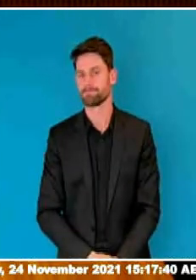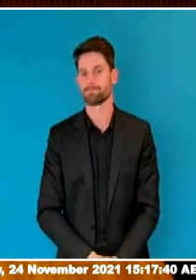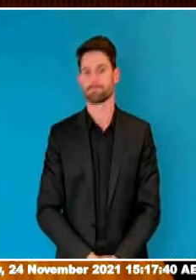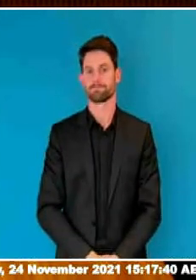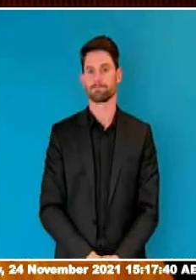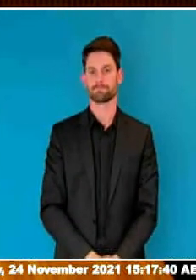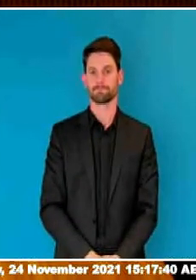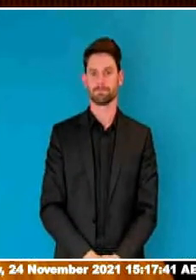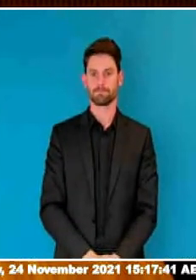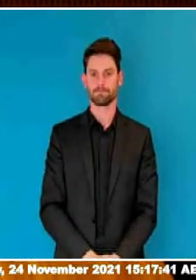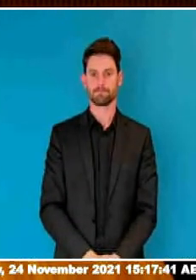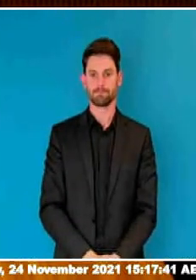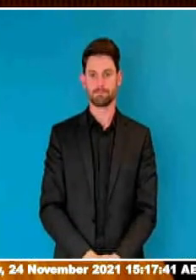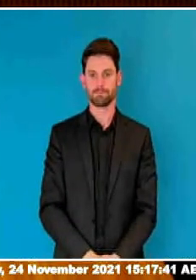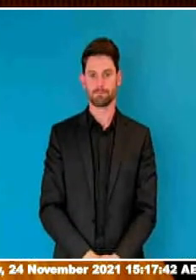Ms Weston, what's your position on that?